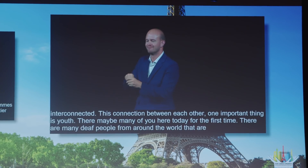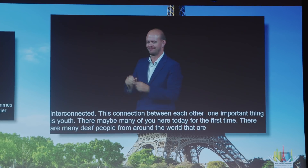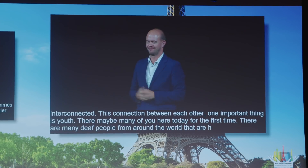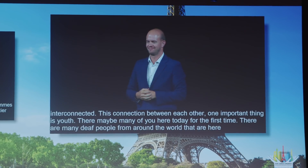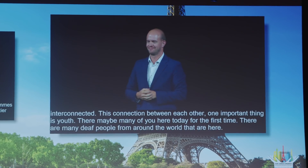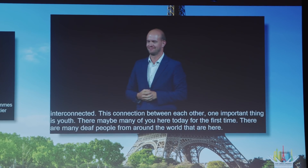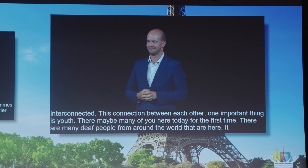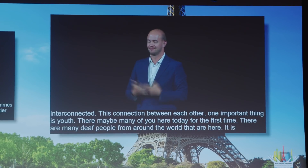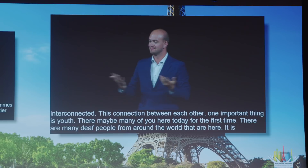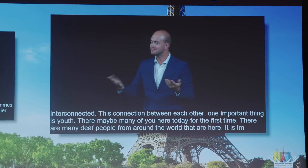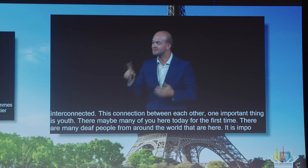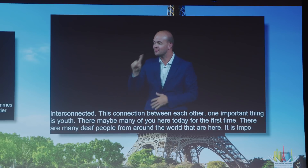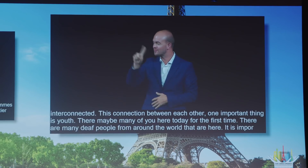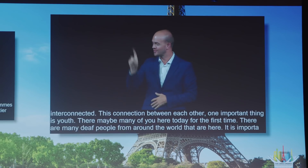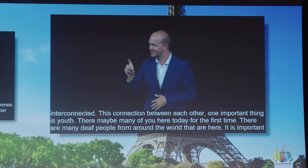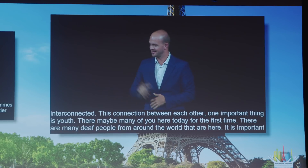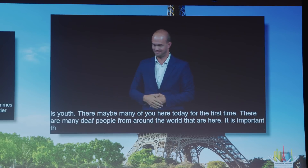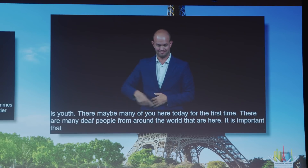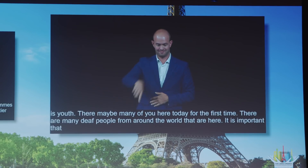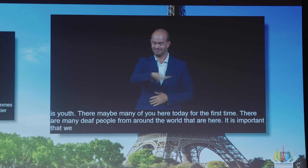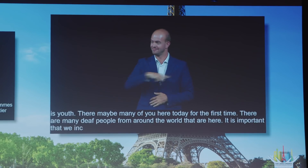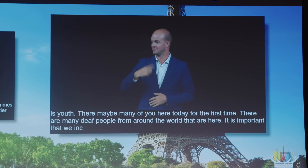And it's important that we include youth.